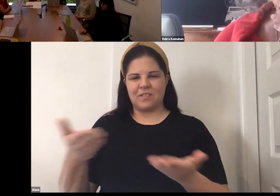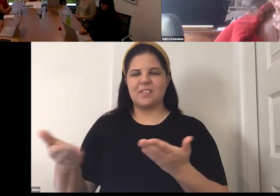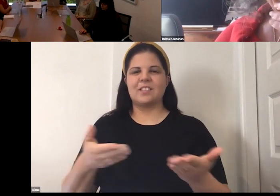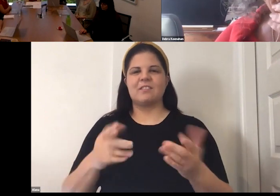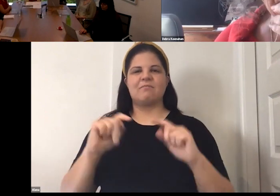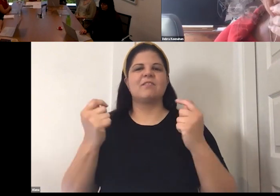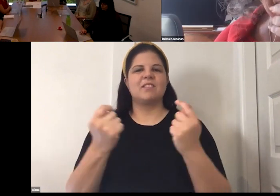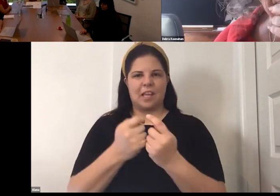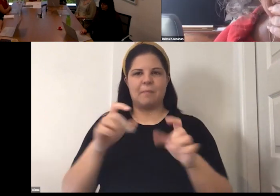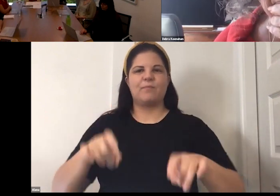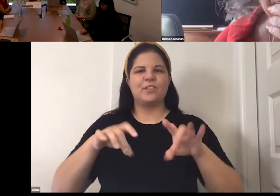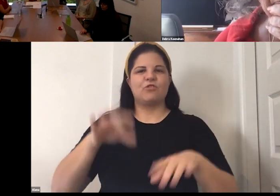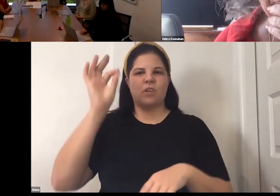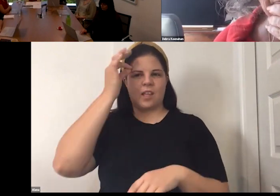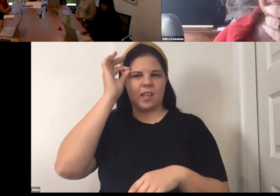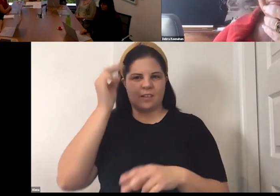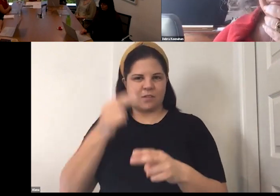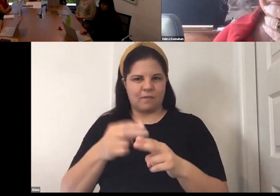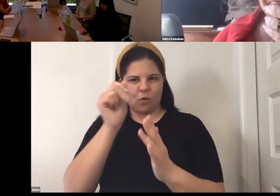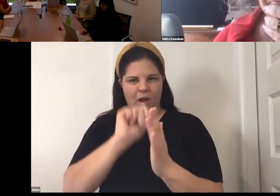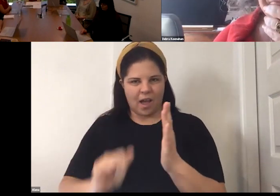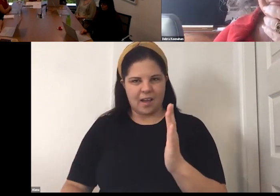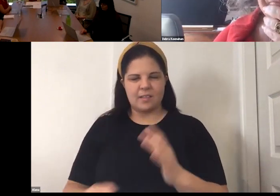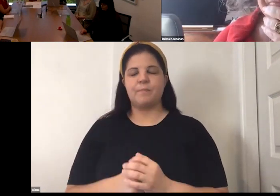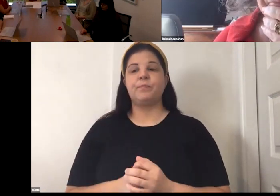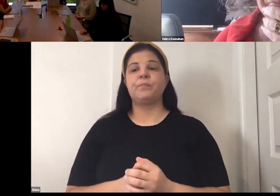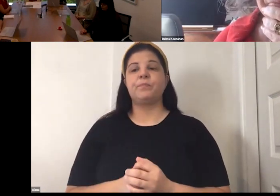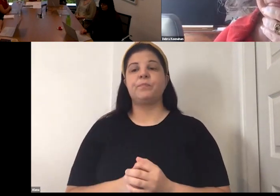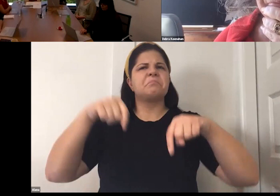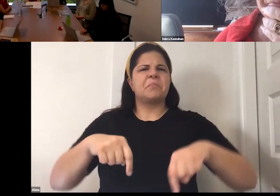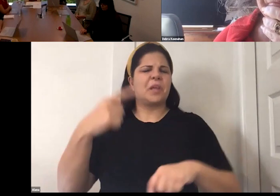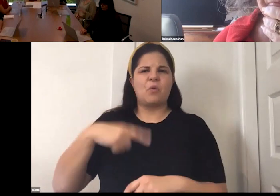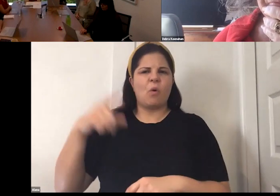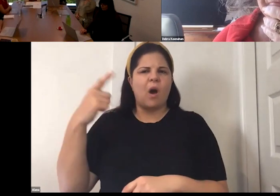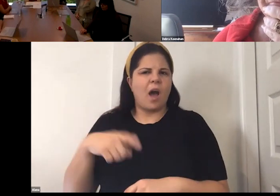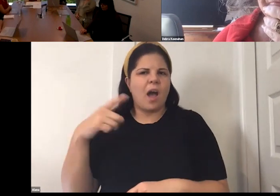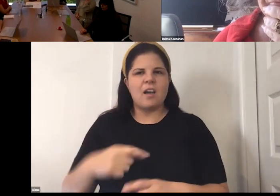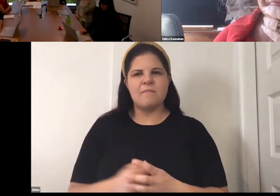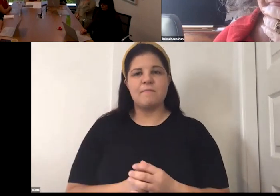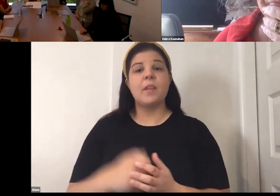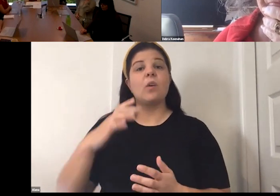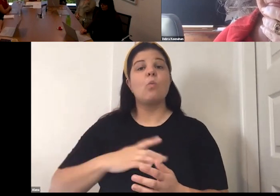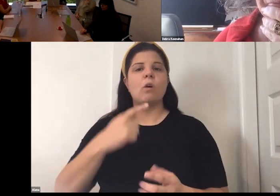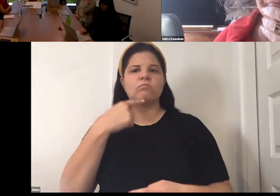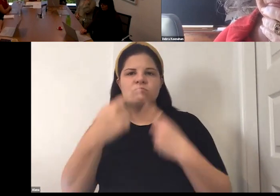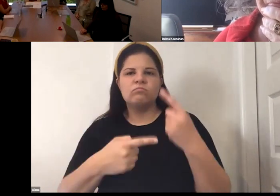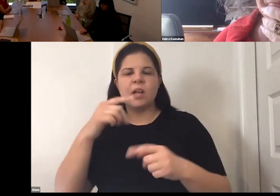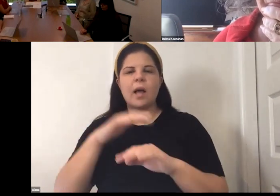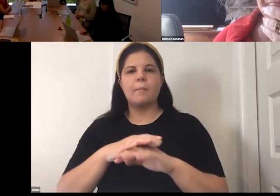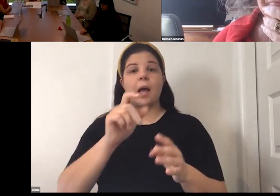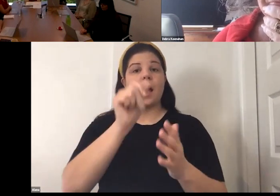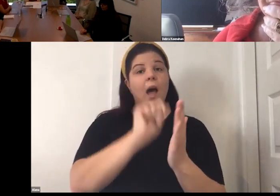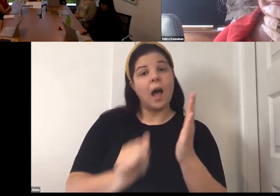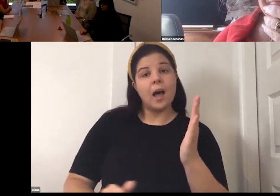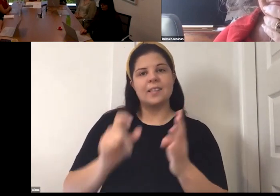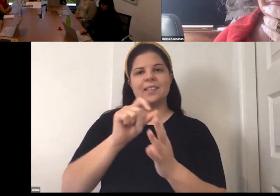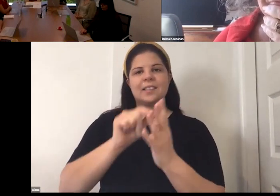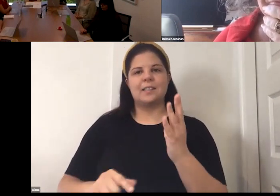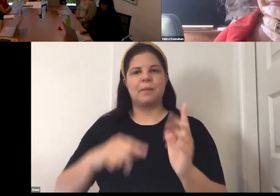council for the arts and we are here to talk about the Arts and Disability Mentoring Initiative,